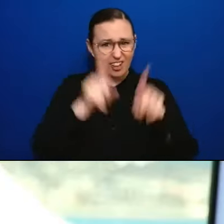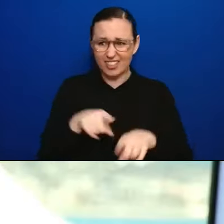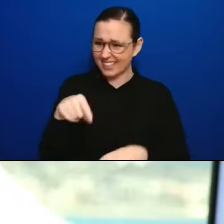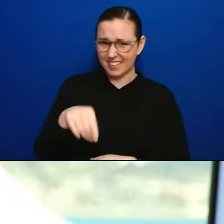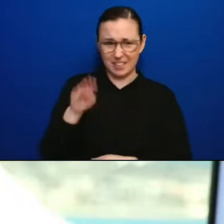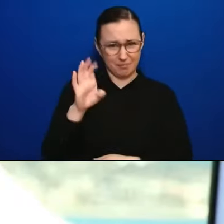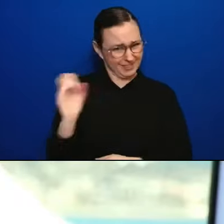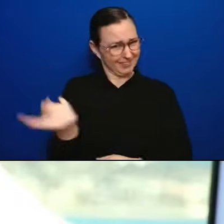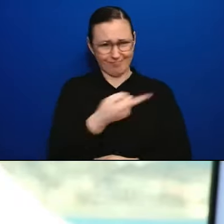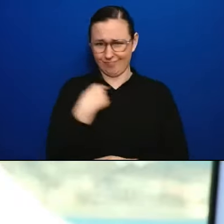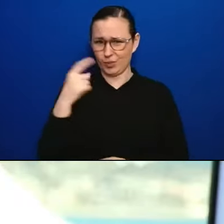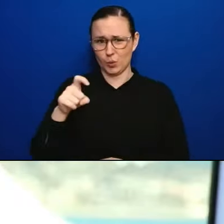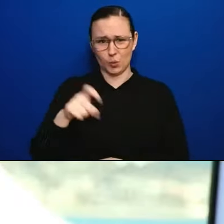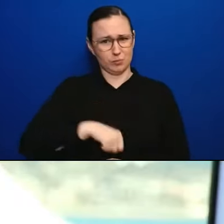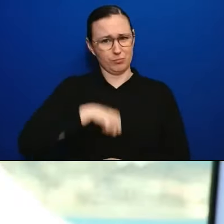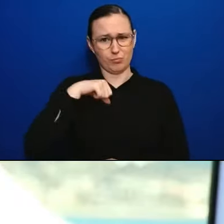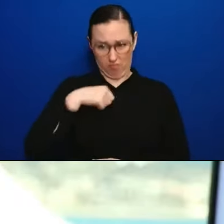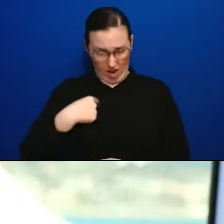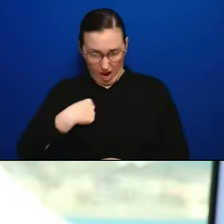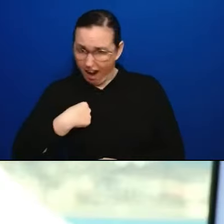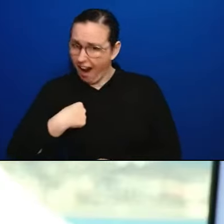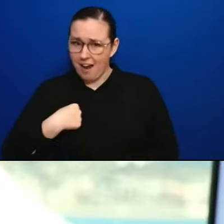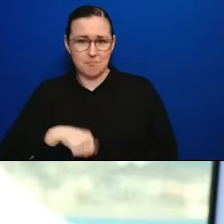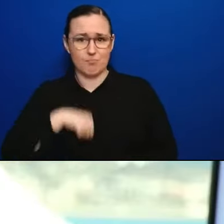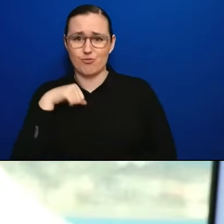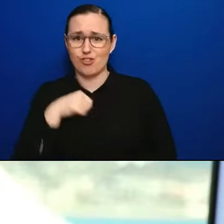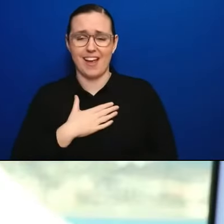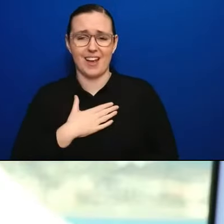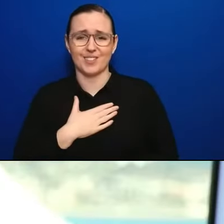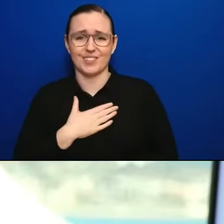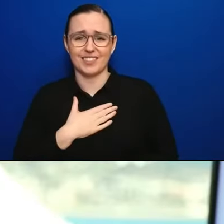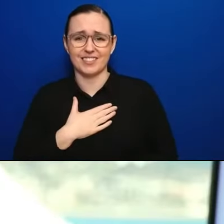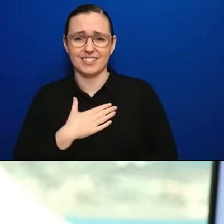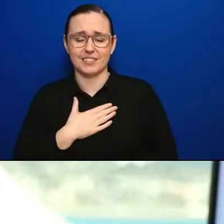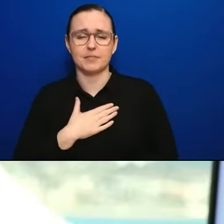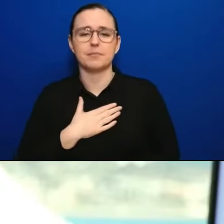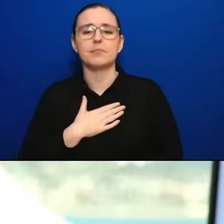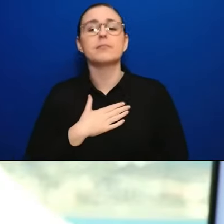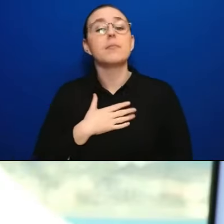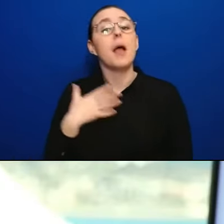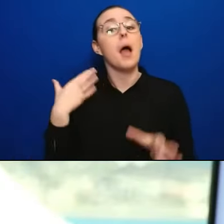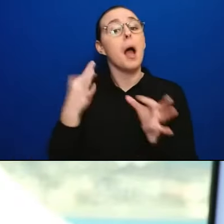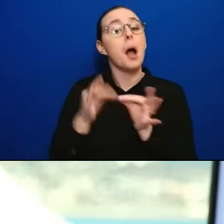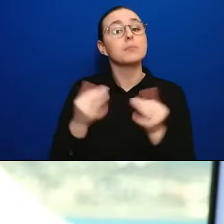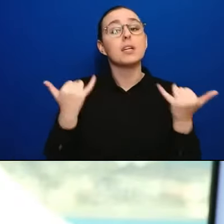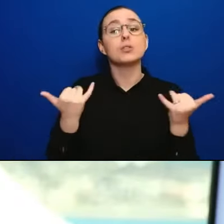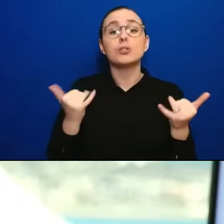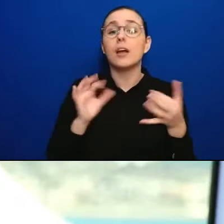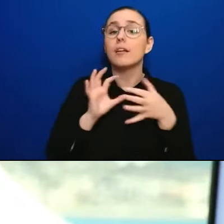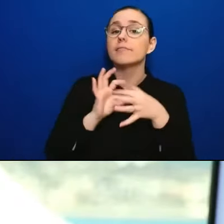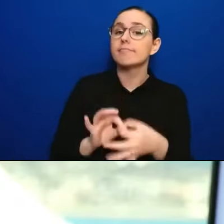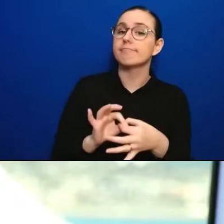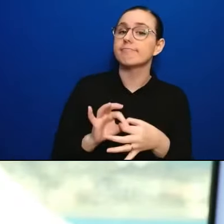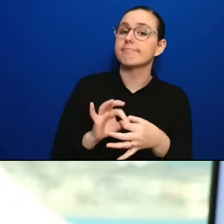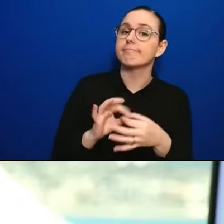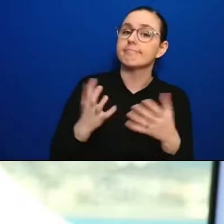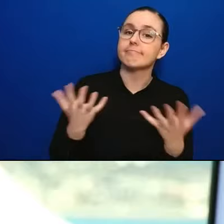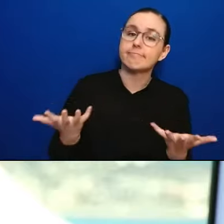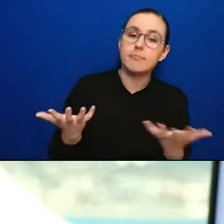consensus and collective effort here in BC is something of which we should all be very proud and I certainly am in